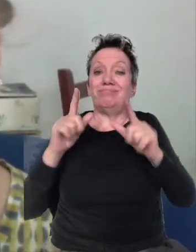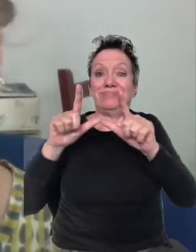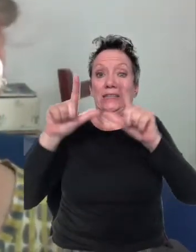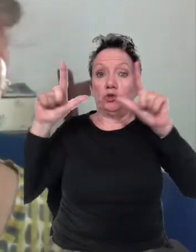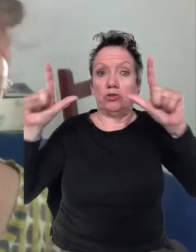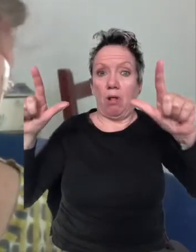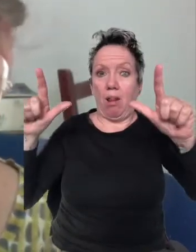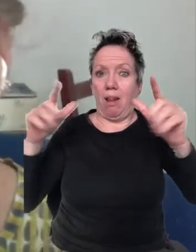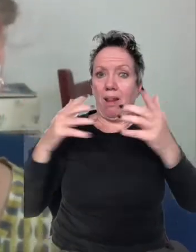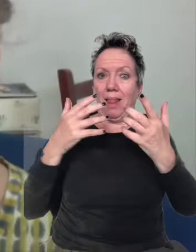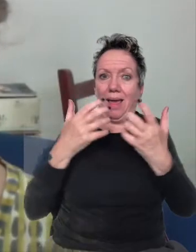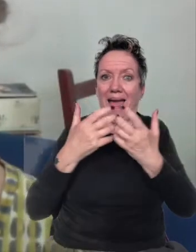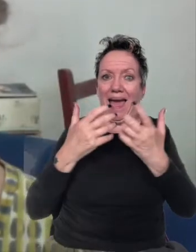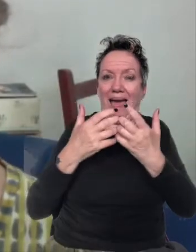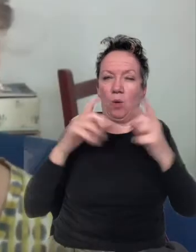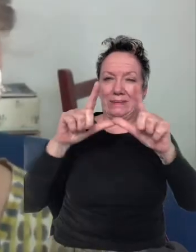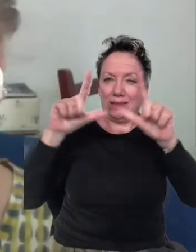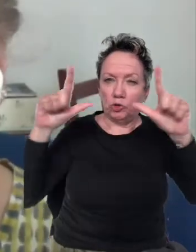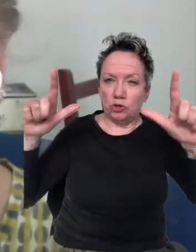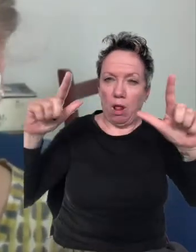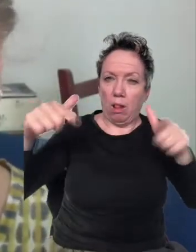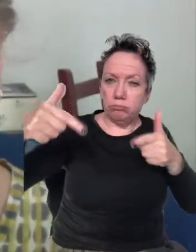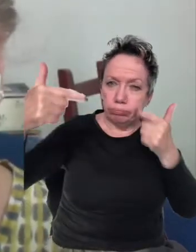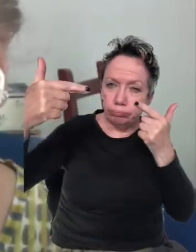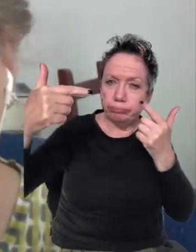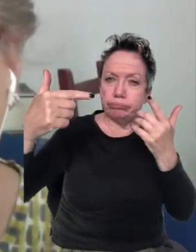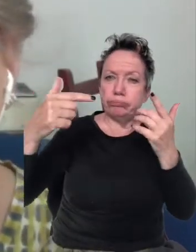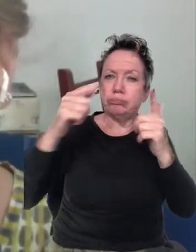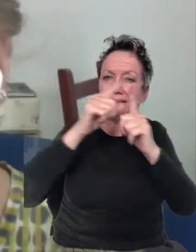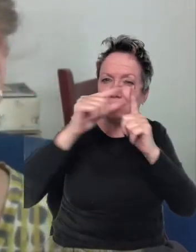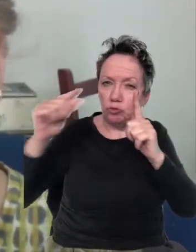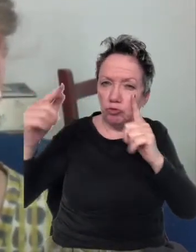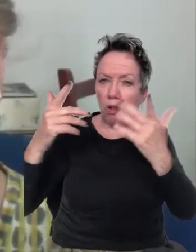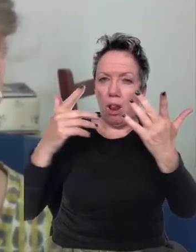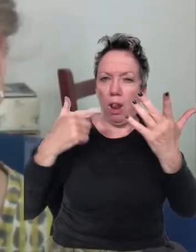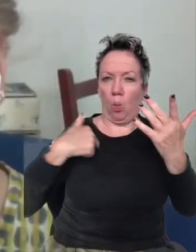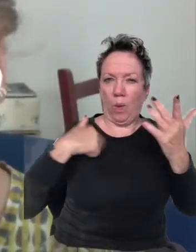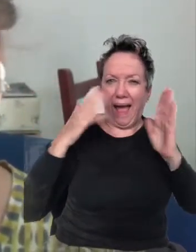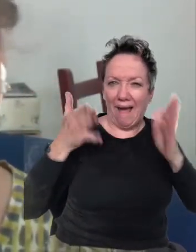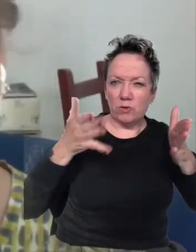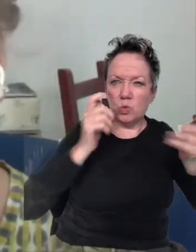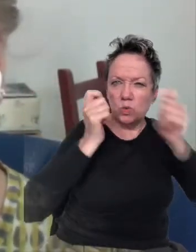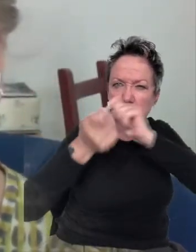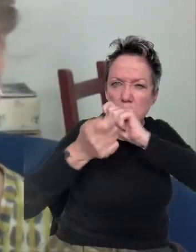how, how we are adapting to digital and ways of thinking about our work.